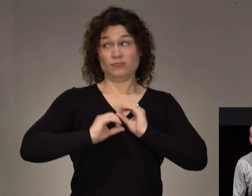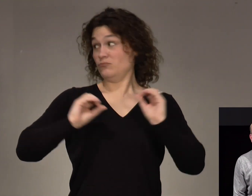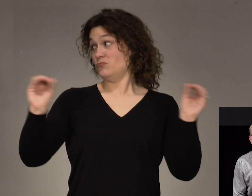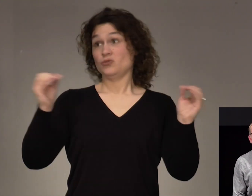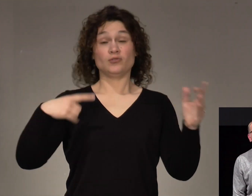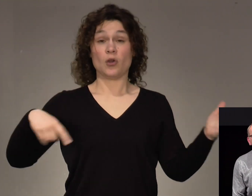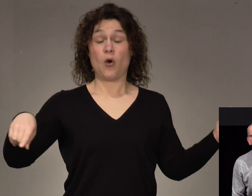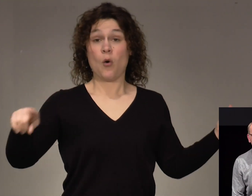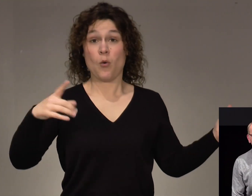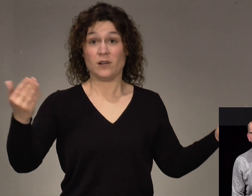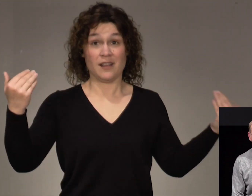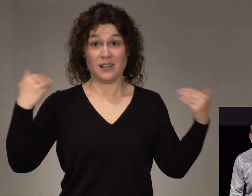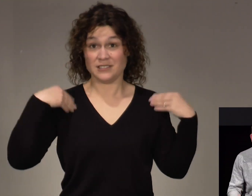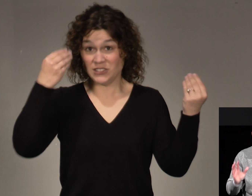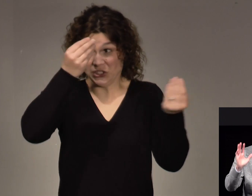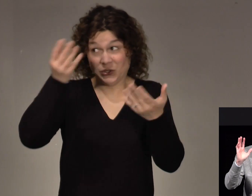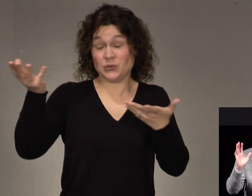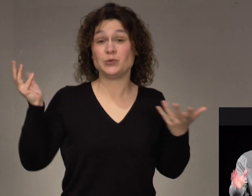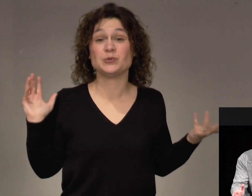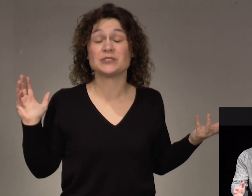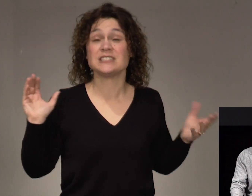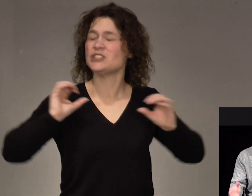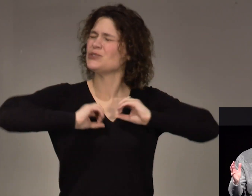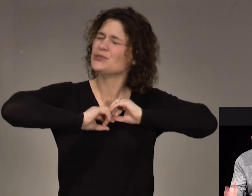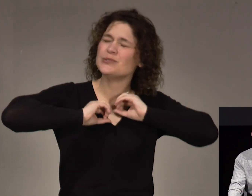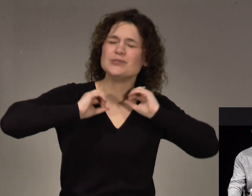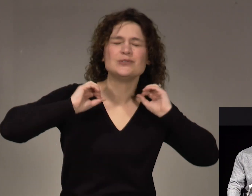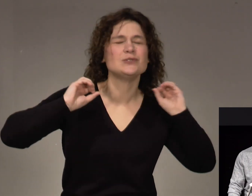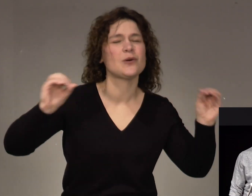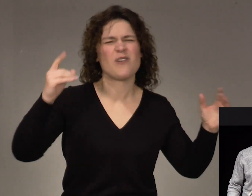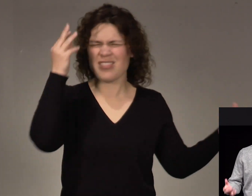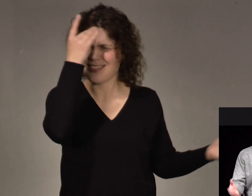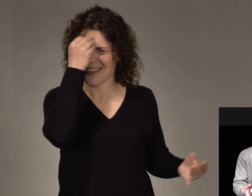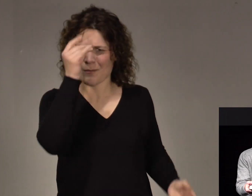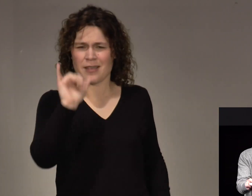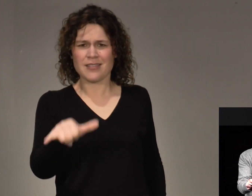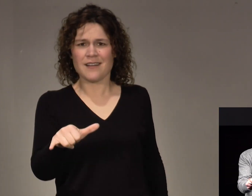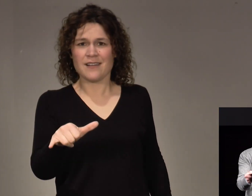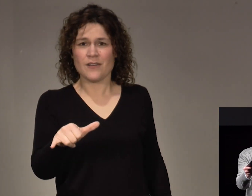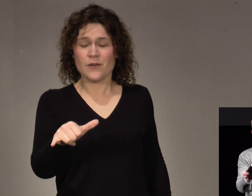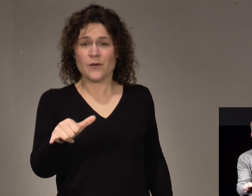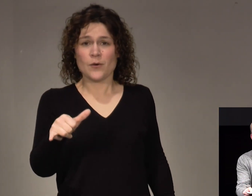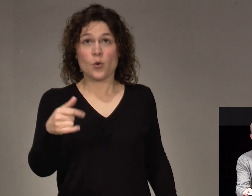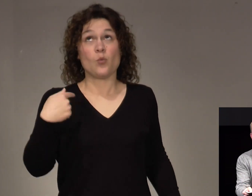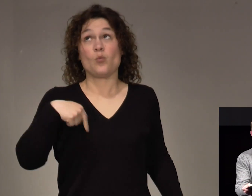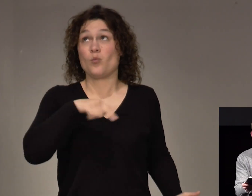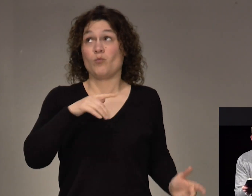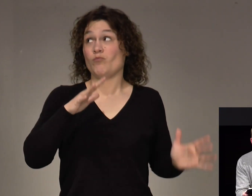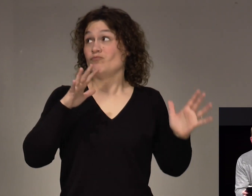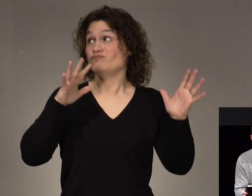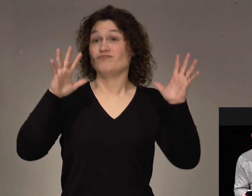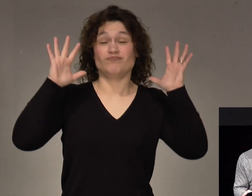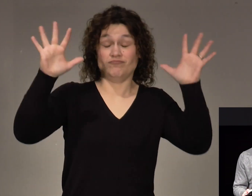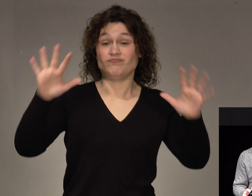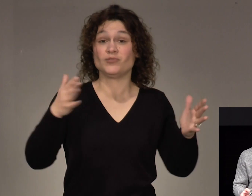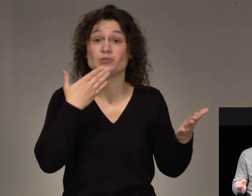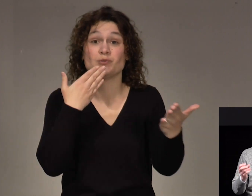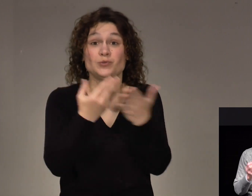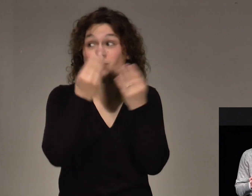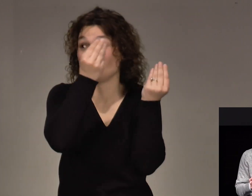this news! I mean no one! Think about it! We--we have phenomenally good news about